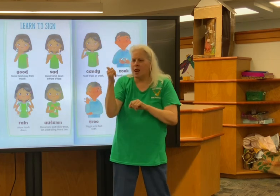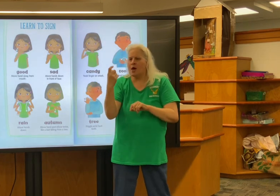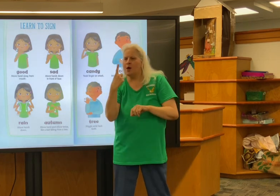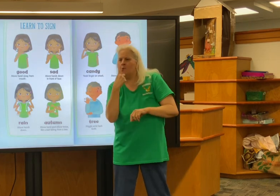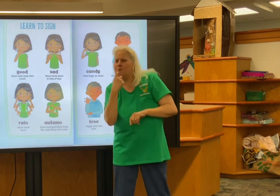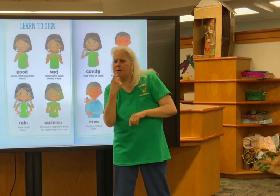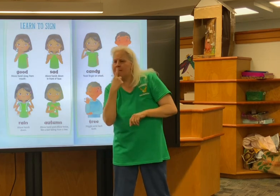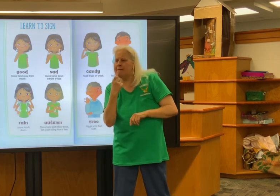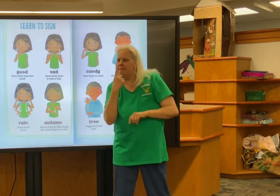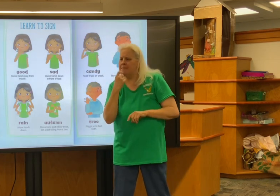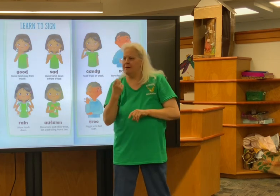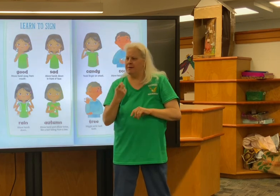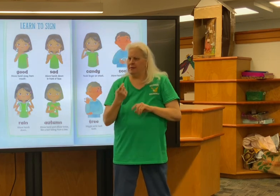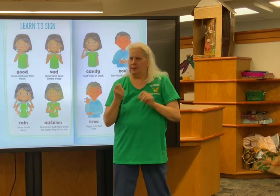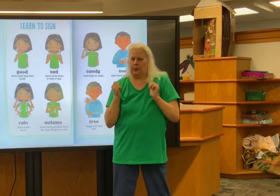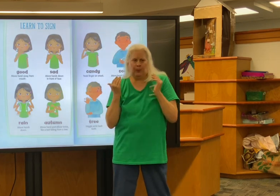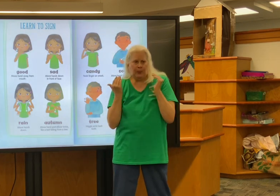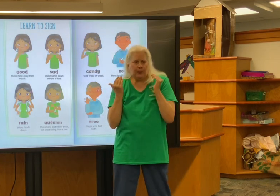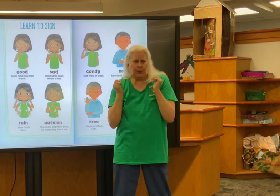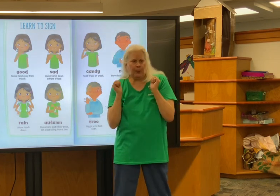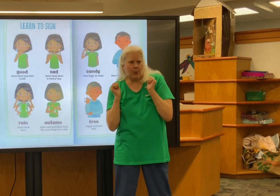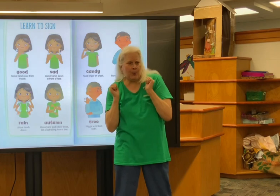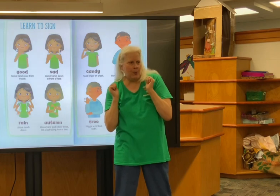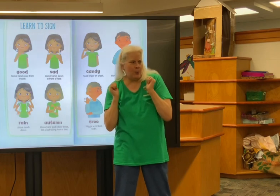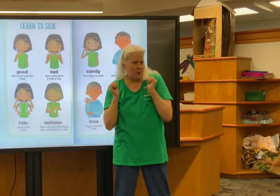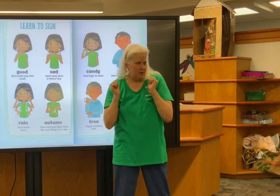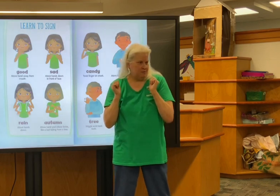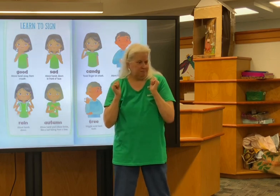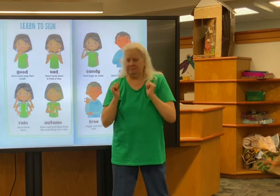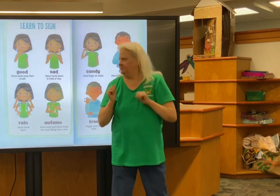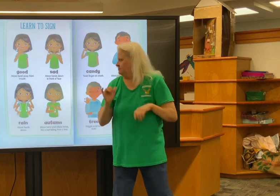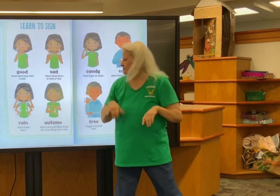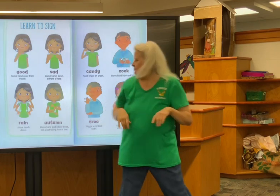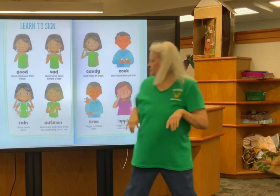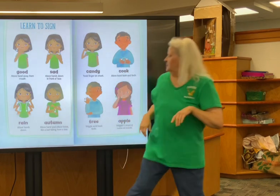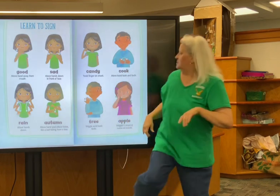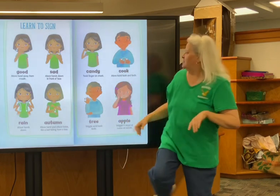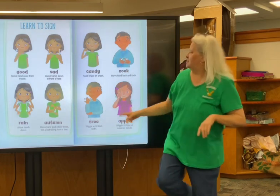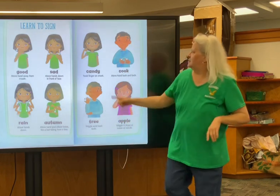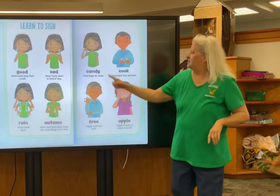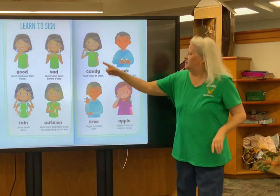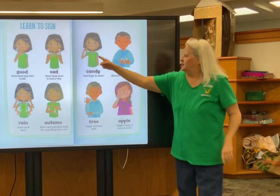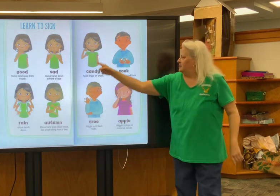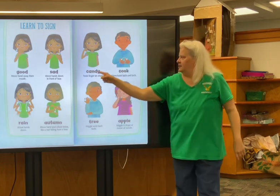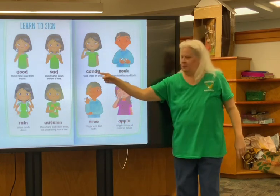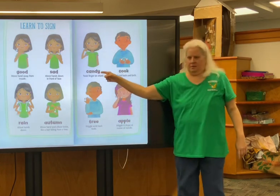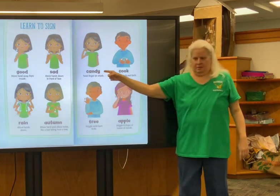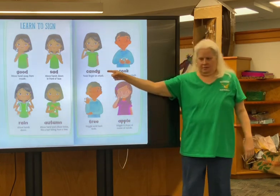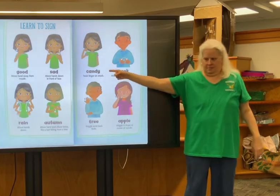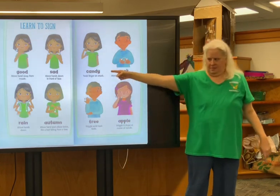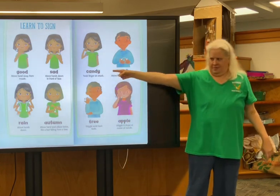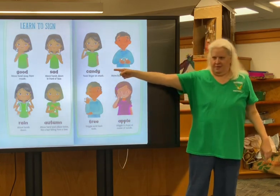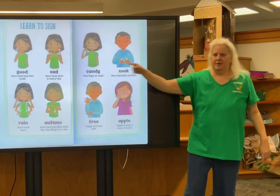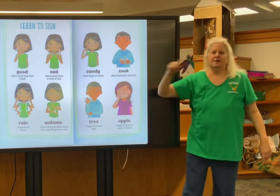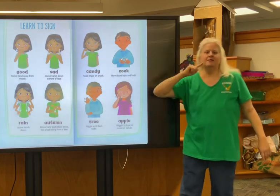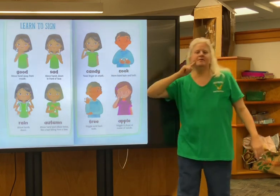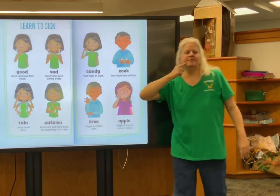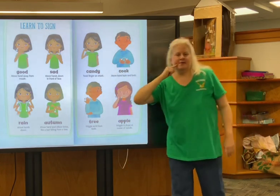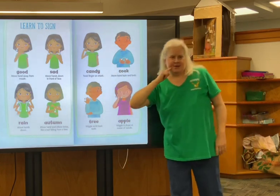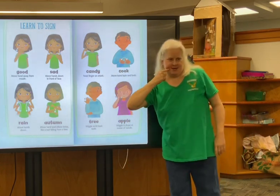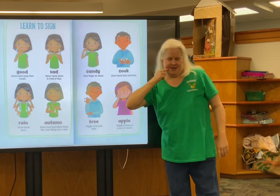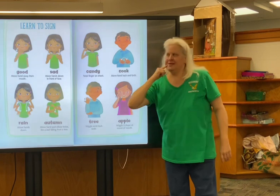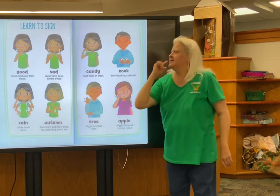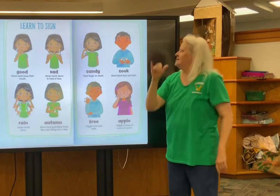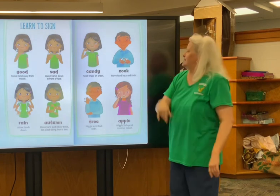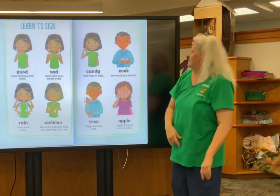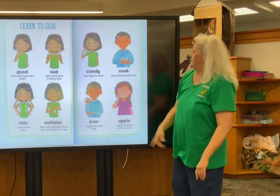All the leaves have turned different colors, like red, orange, yeah it's getting colder. candy